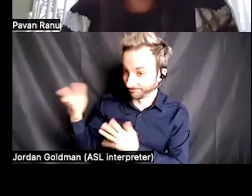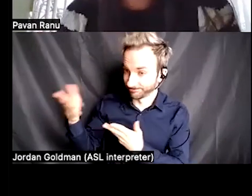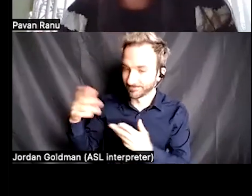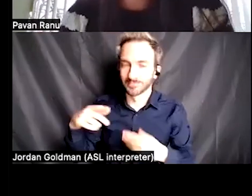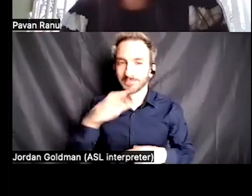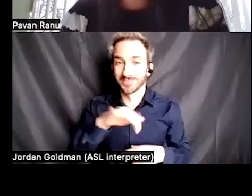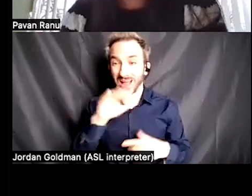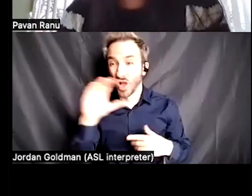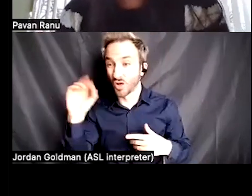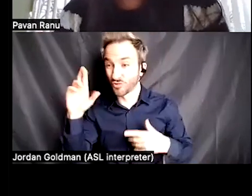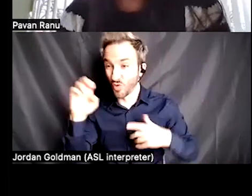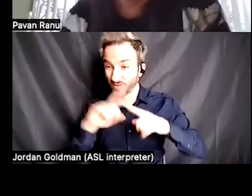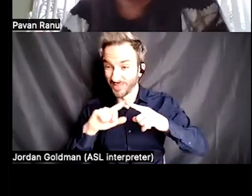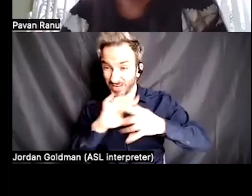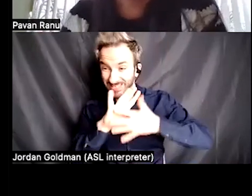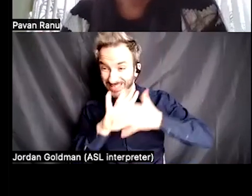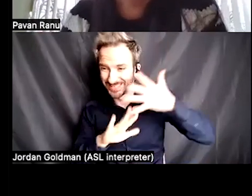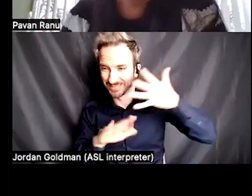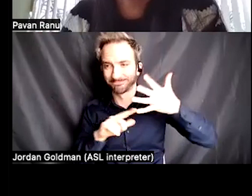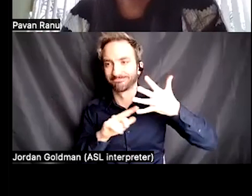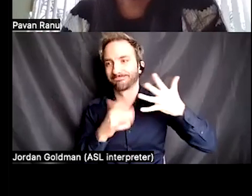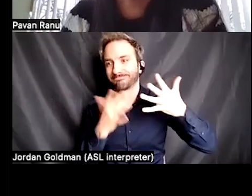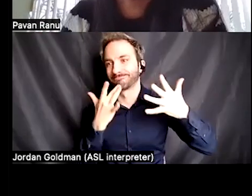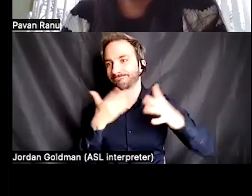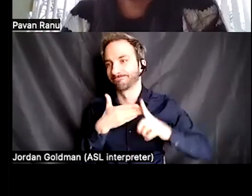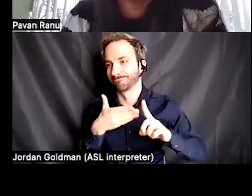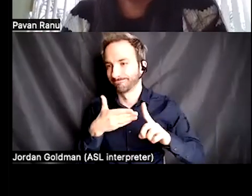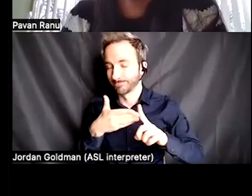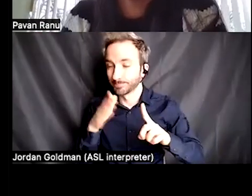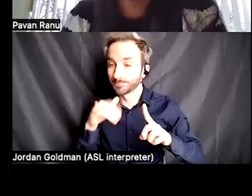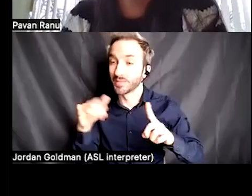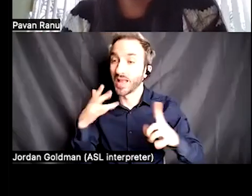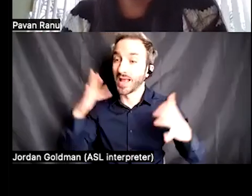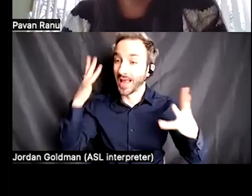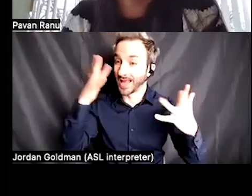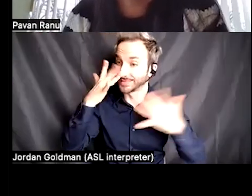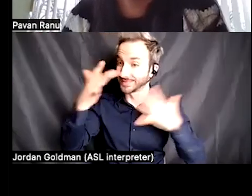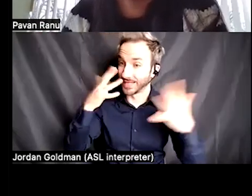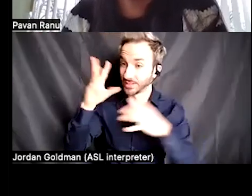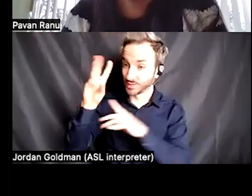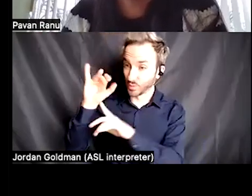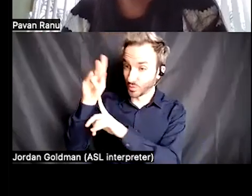definitely got to be my favourite. According to Aesthetics Wiki, most senses of nostalgia focus